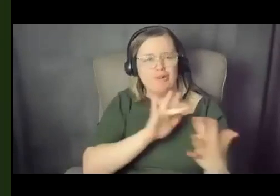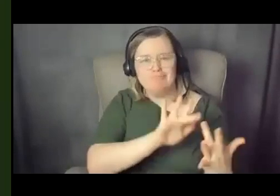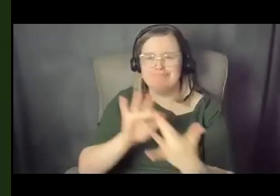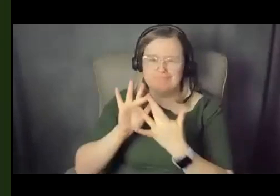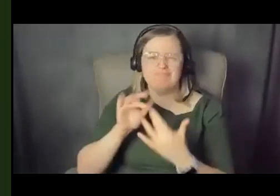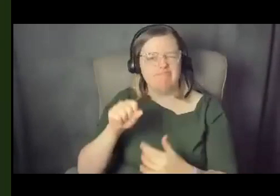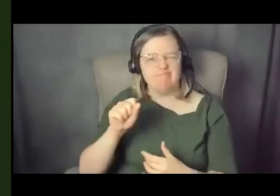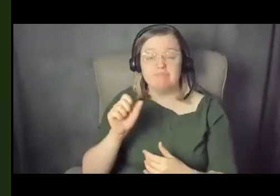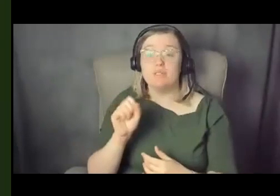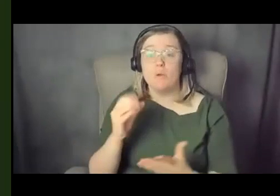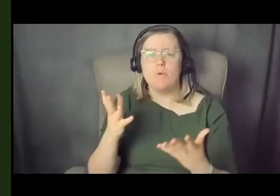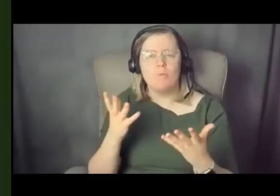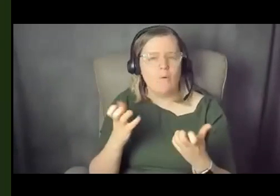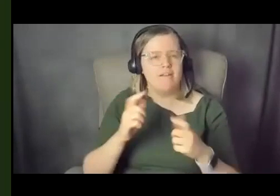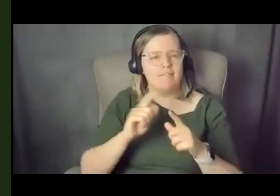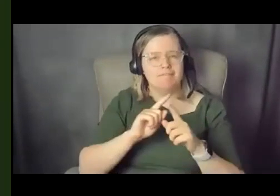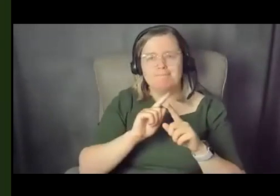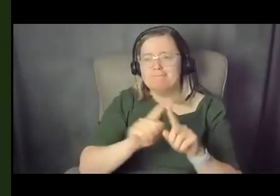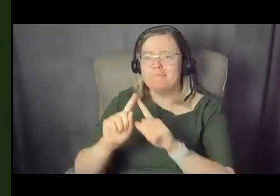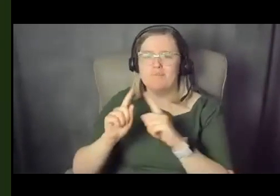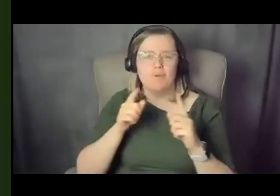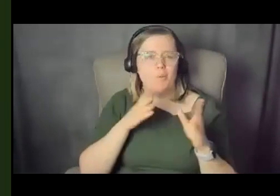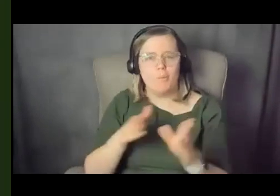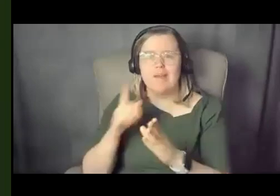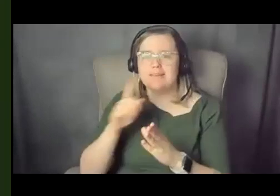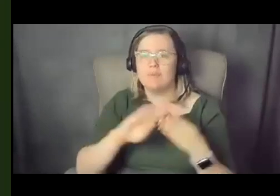to get up-to-date information, to ask questions and get feedback.